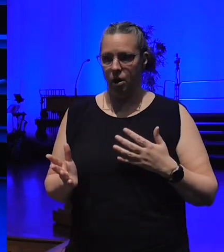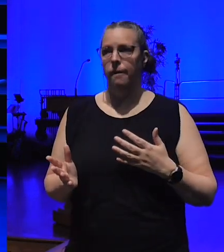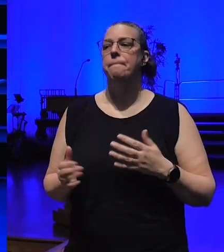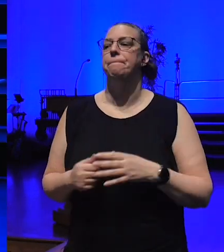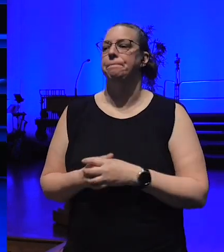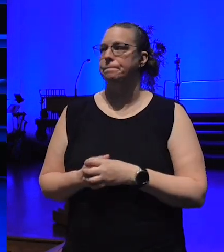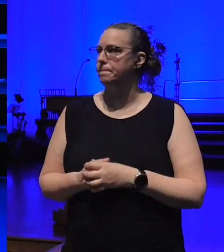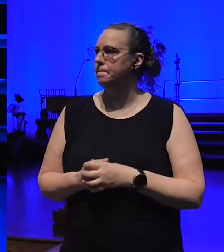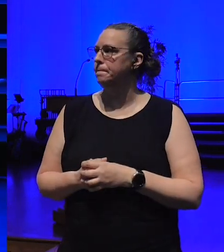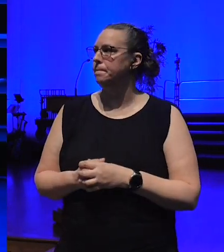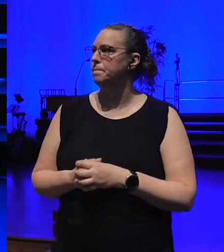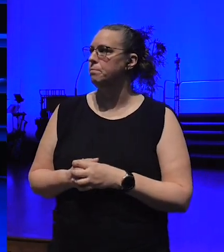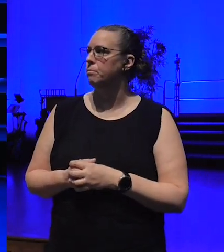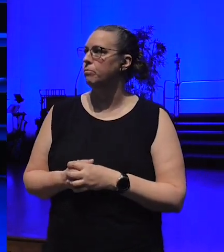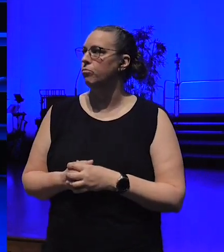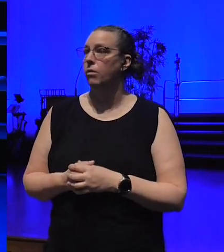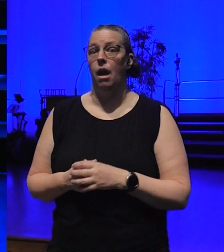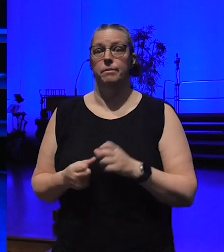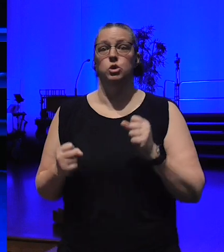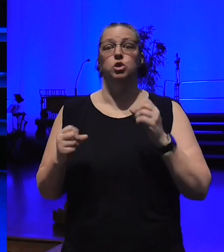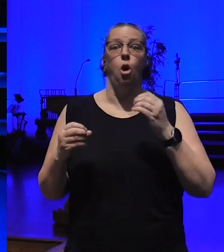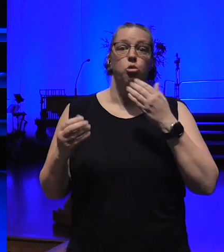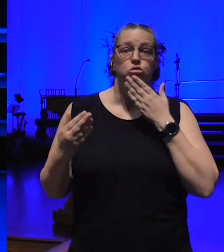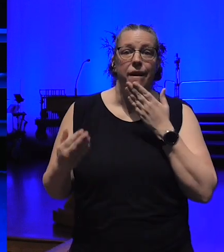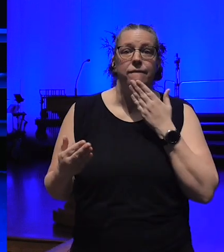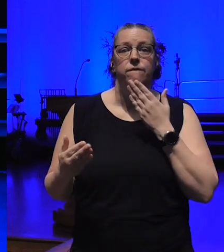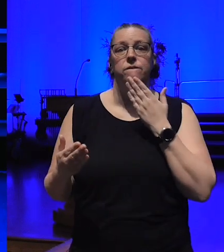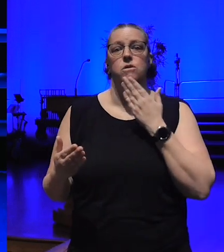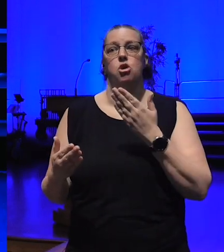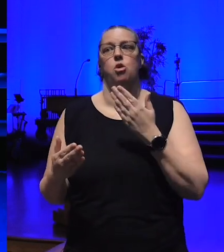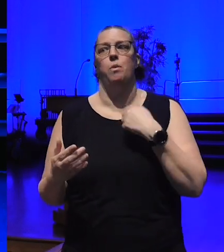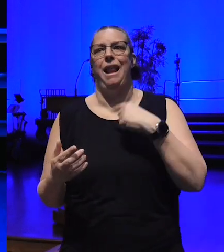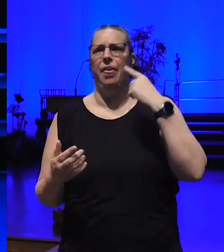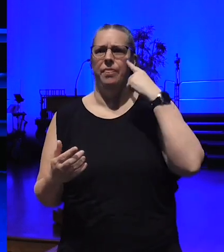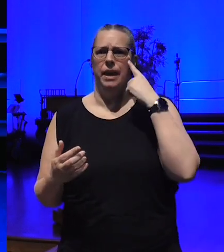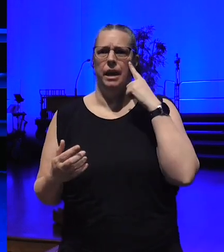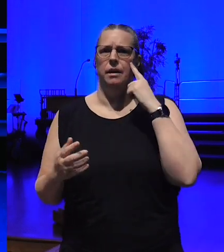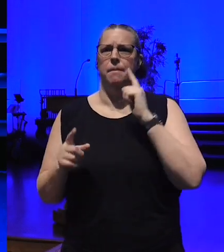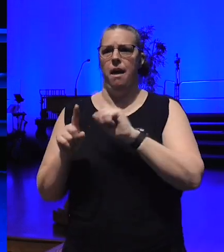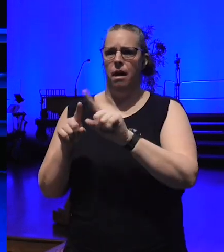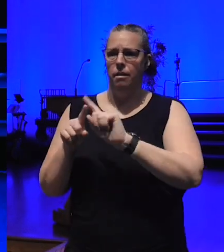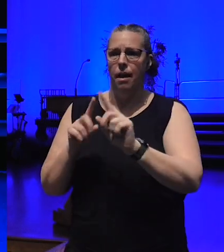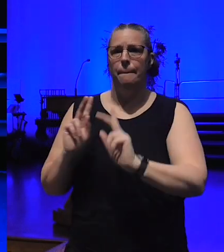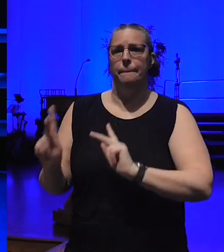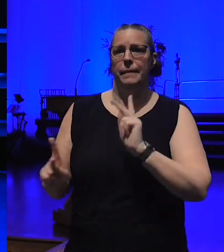than yourself I am so grateful and so thankful when I think about all the people who serve at M